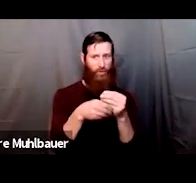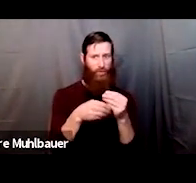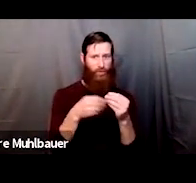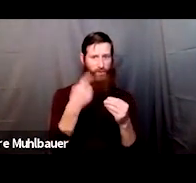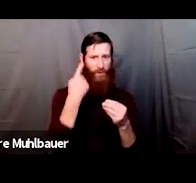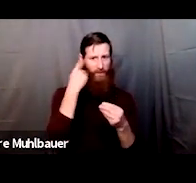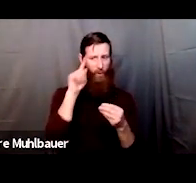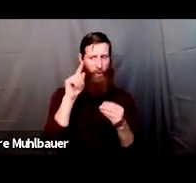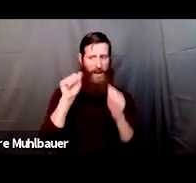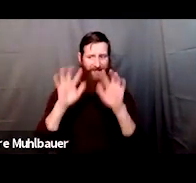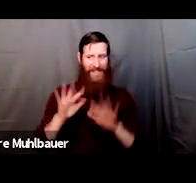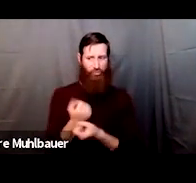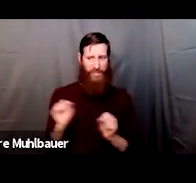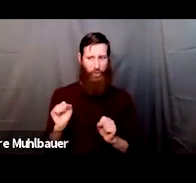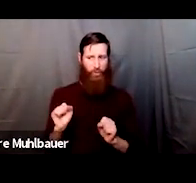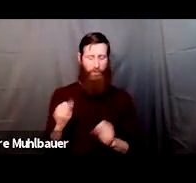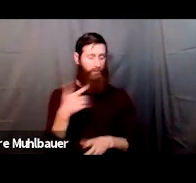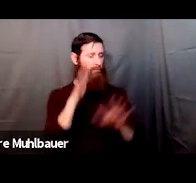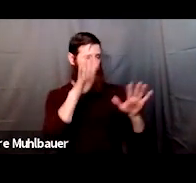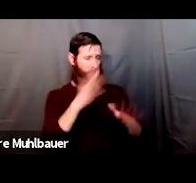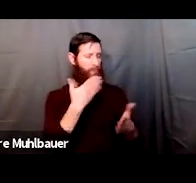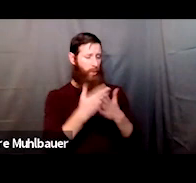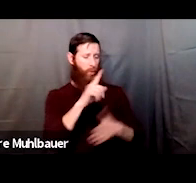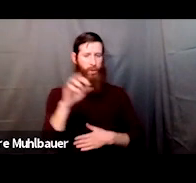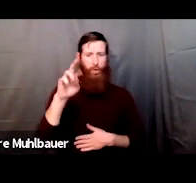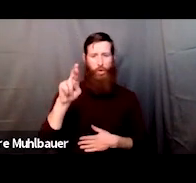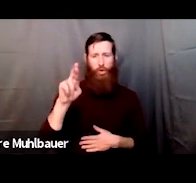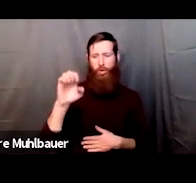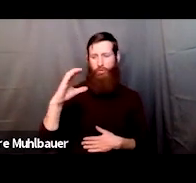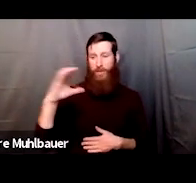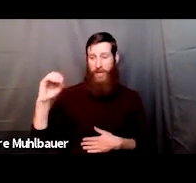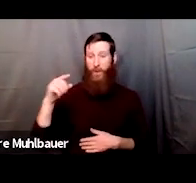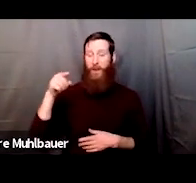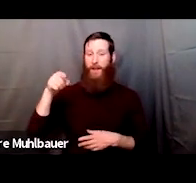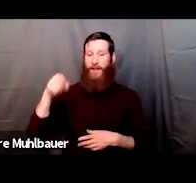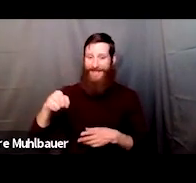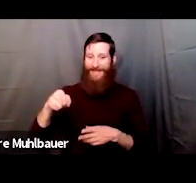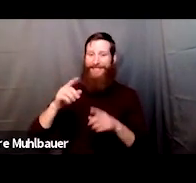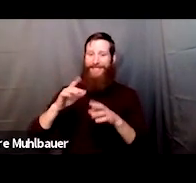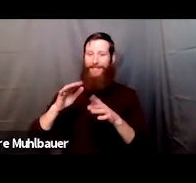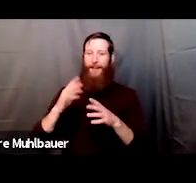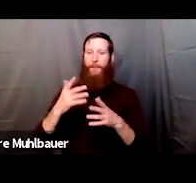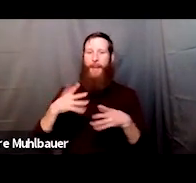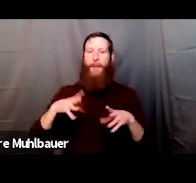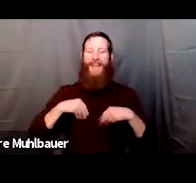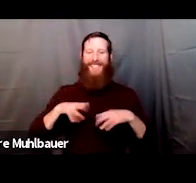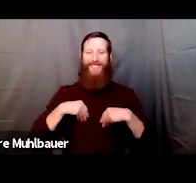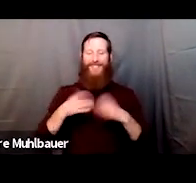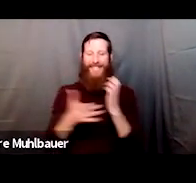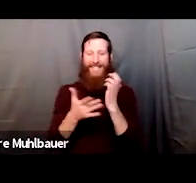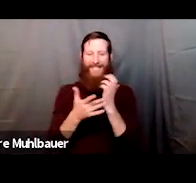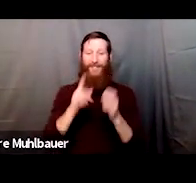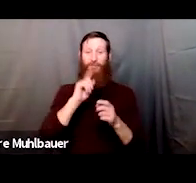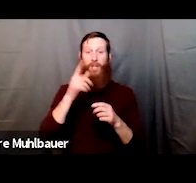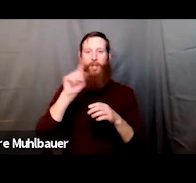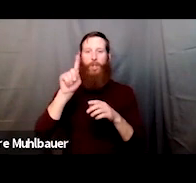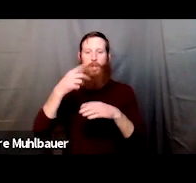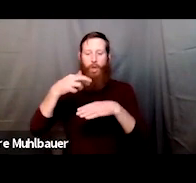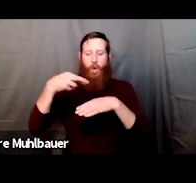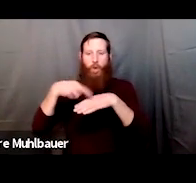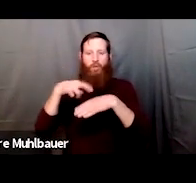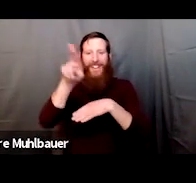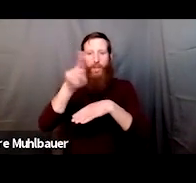RECCO is a reflective technology, a reflective strip that is sown into your gear. It does NOT interfere with your beacon.